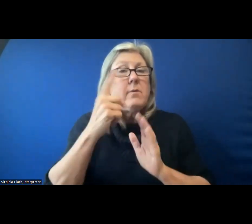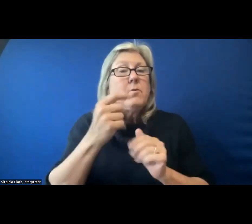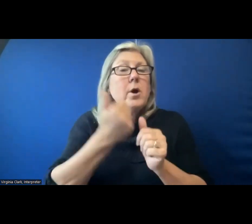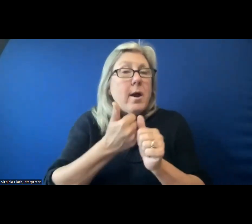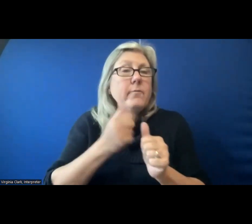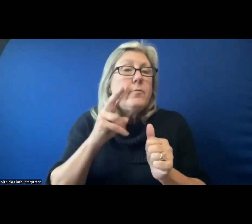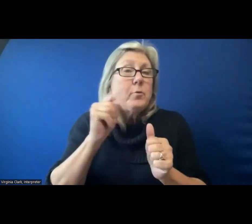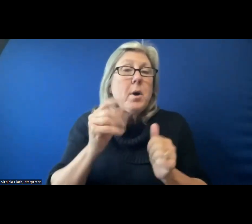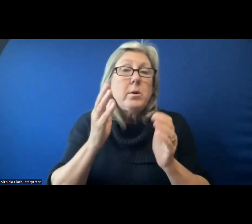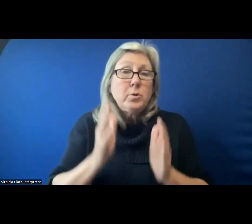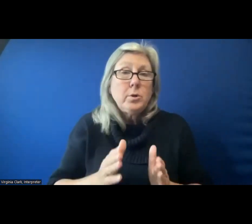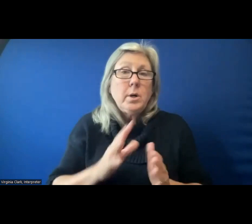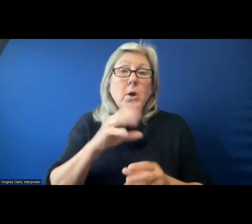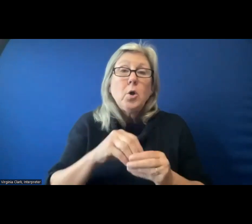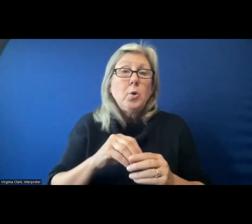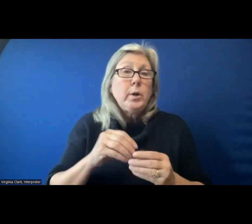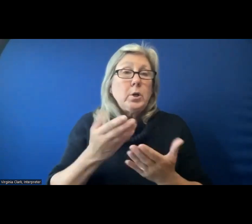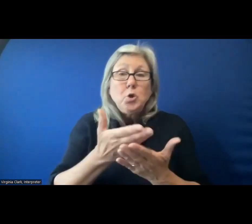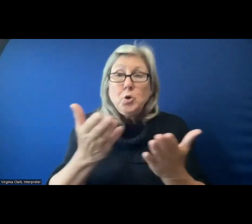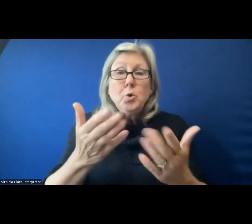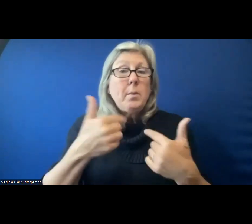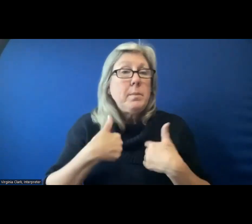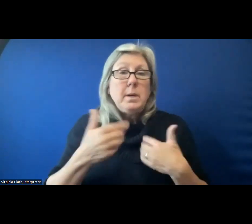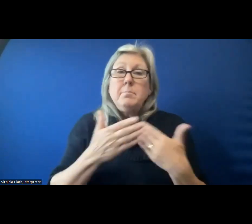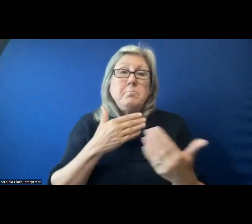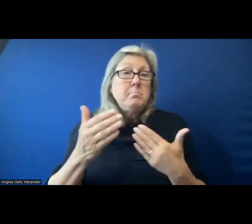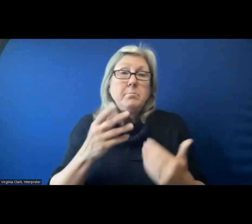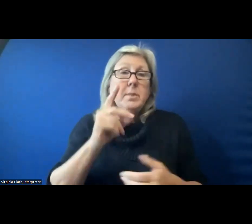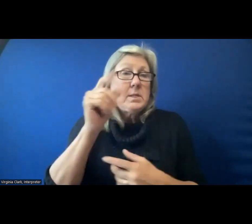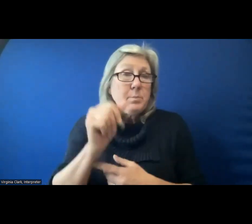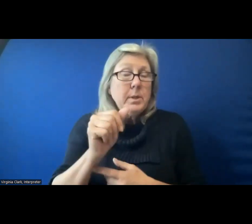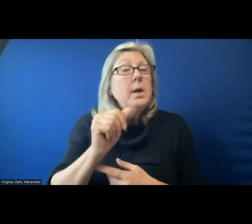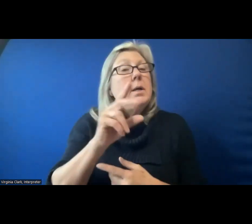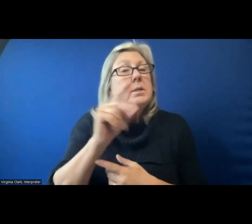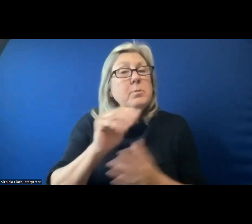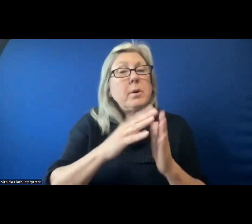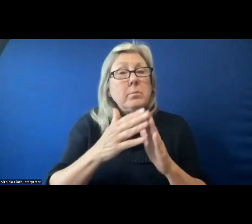Including you and me, regardless of disability. The disability community is large in our state,